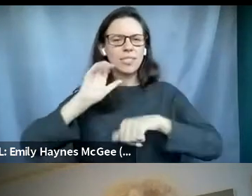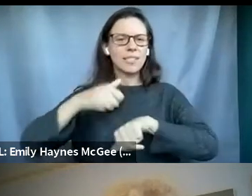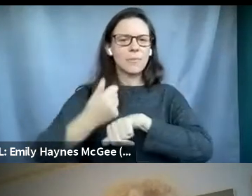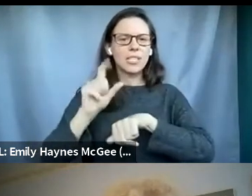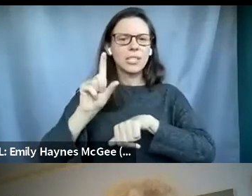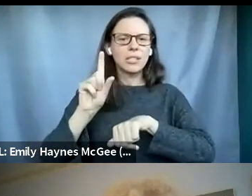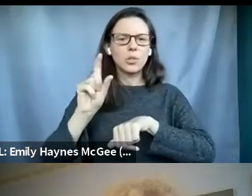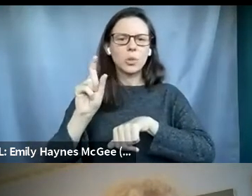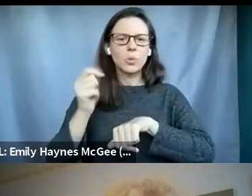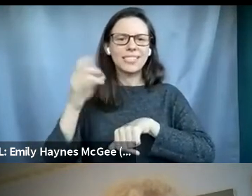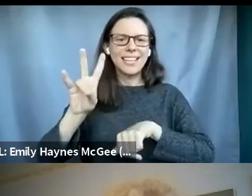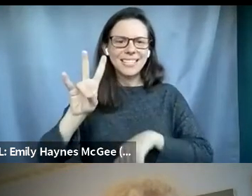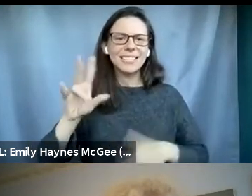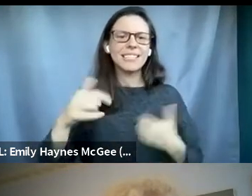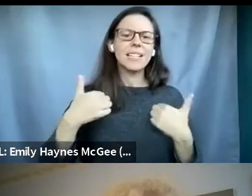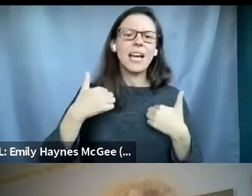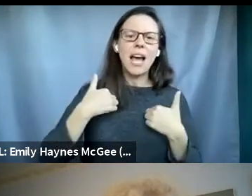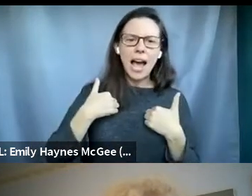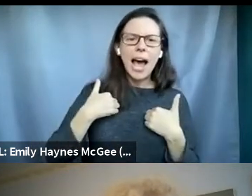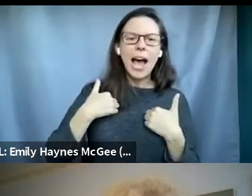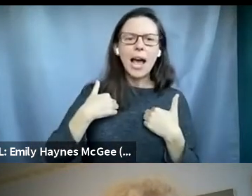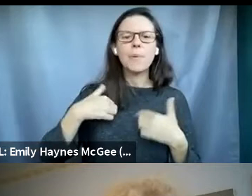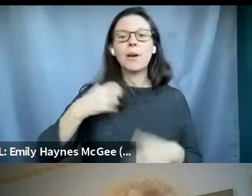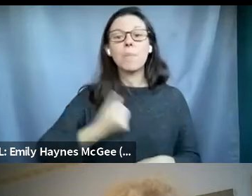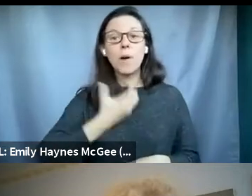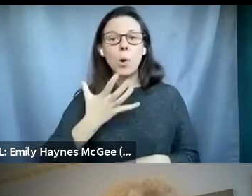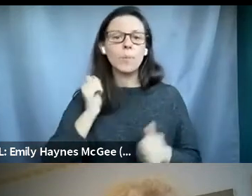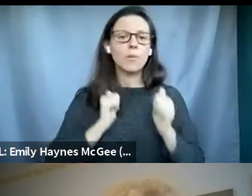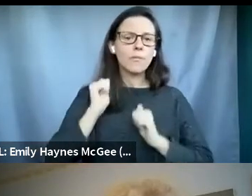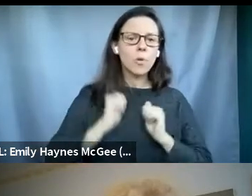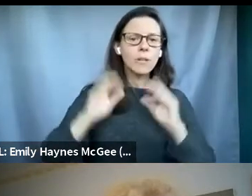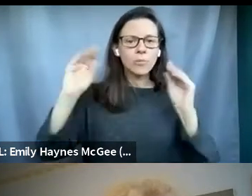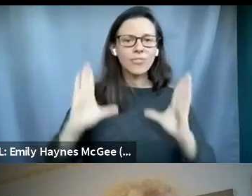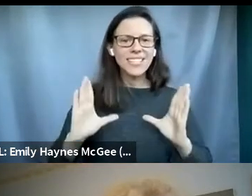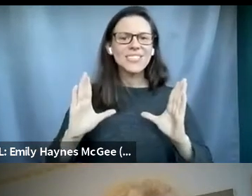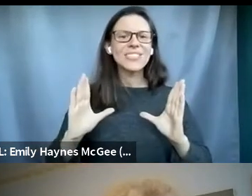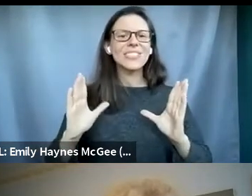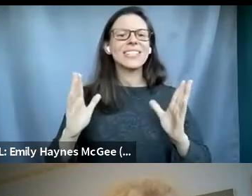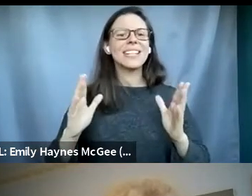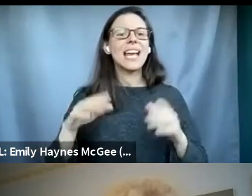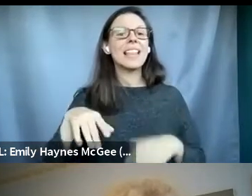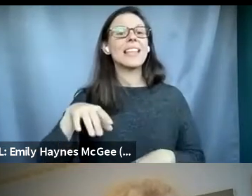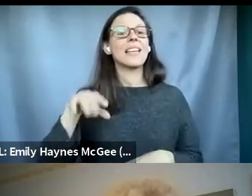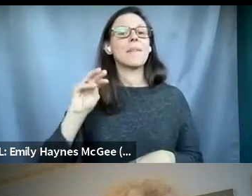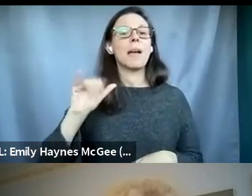And at MICA, and visual and performing artist and we decided to collaborate with Jada J